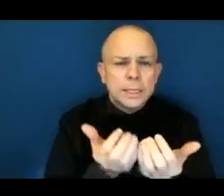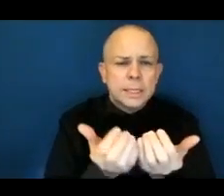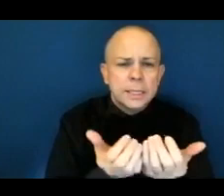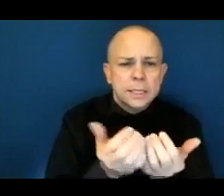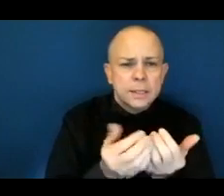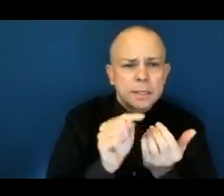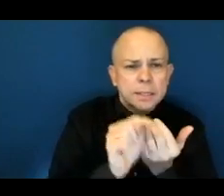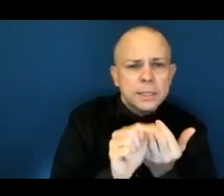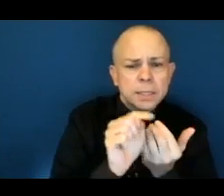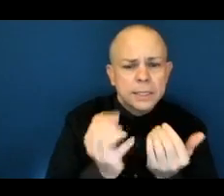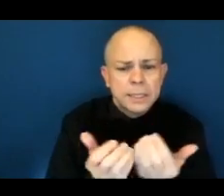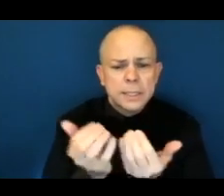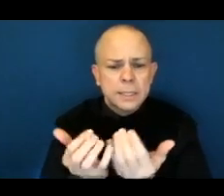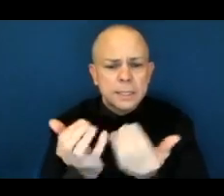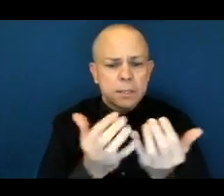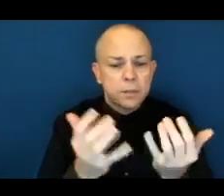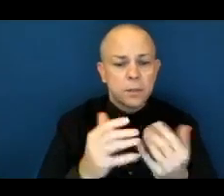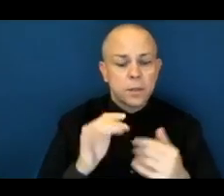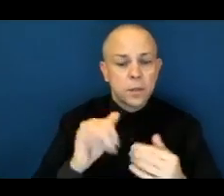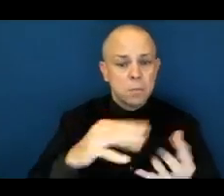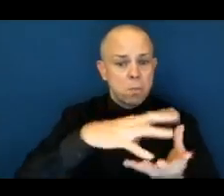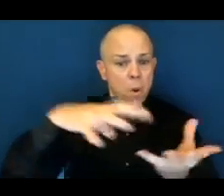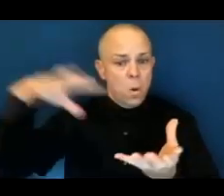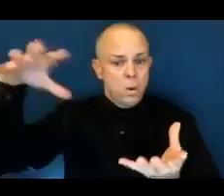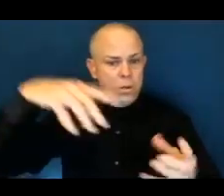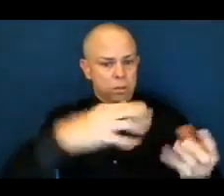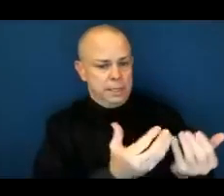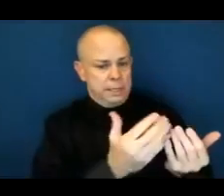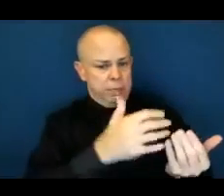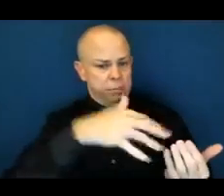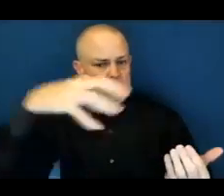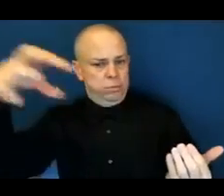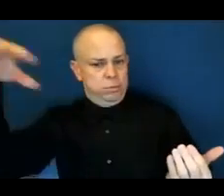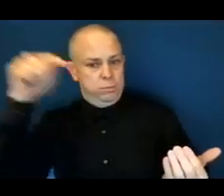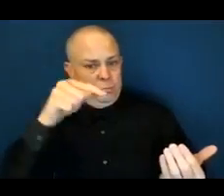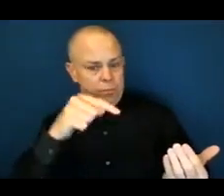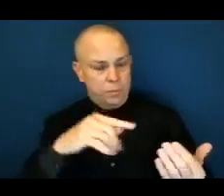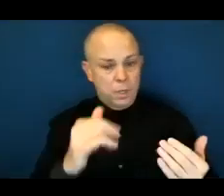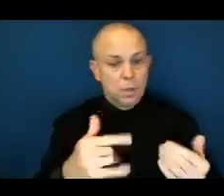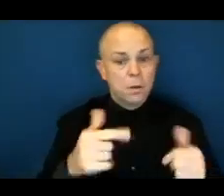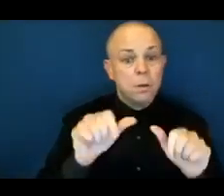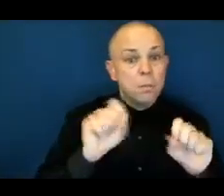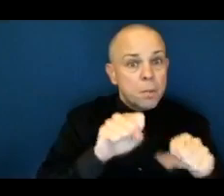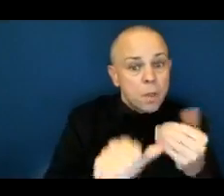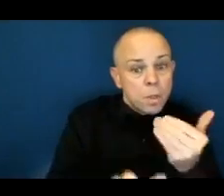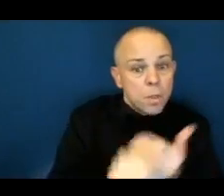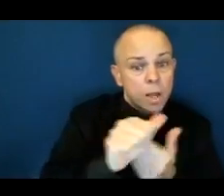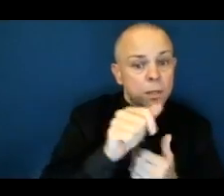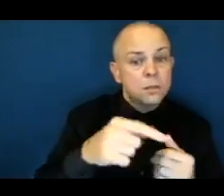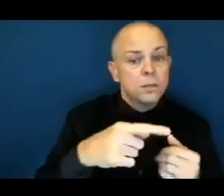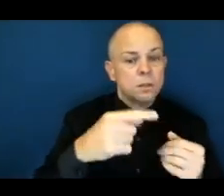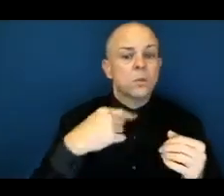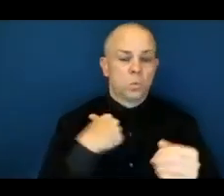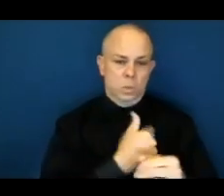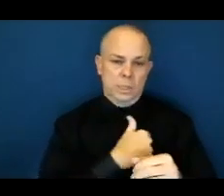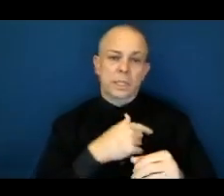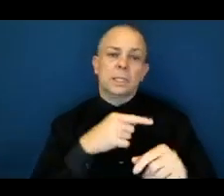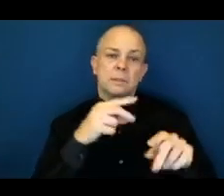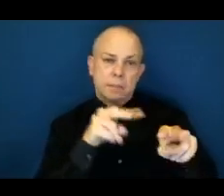if there's anything that could be a threat to the lines we make sure to take care of that with our resources in addition to with some of the